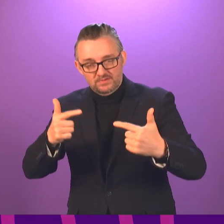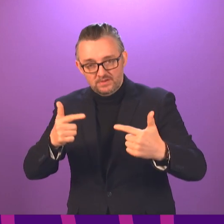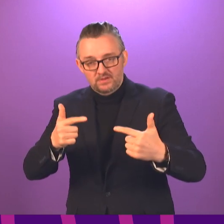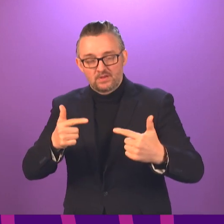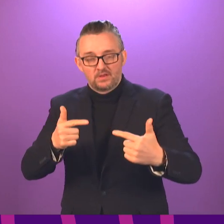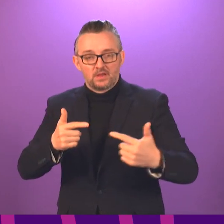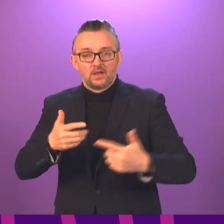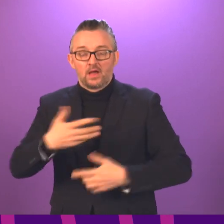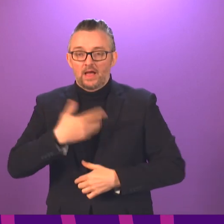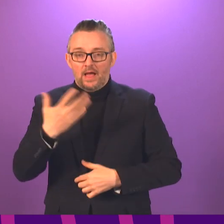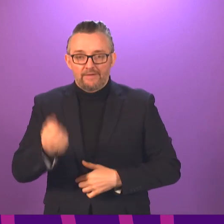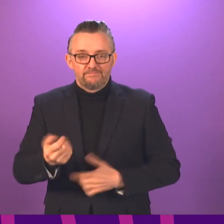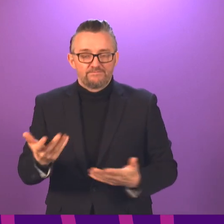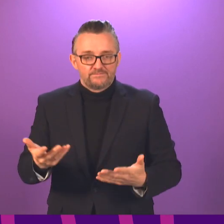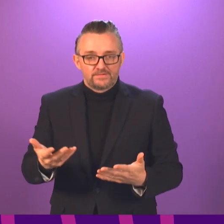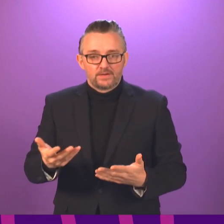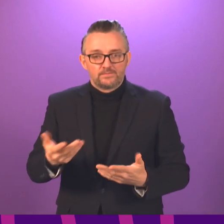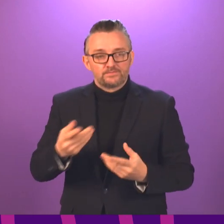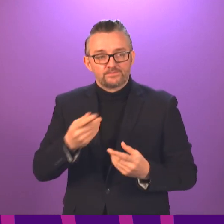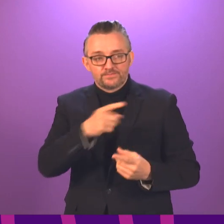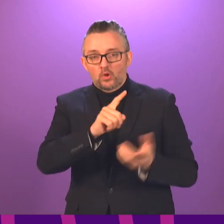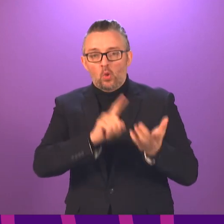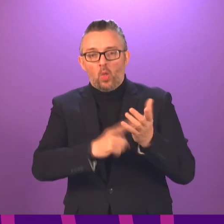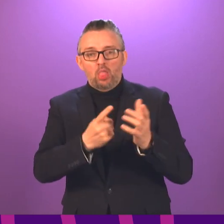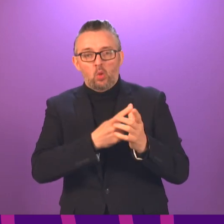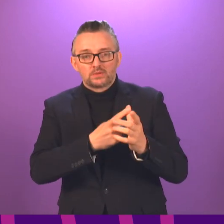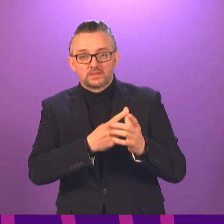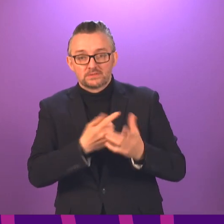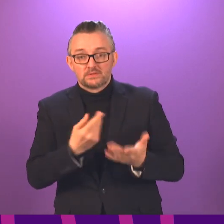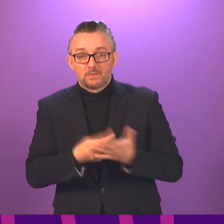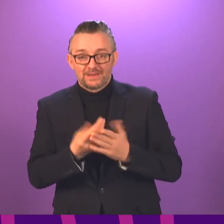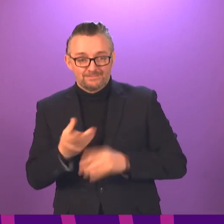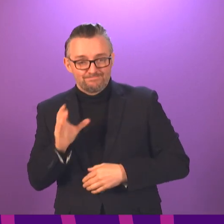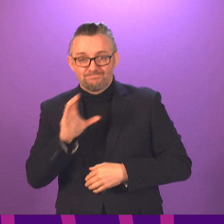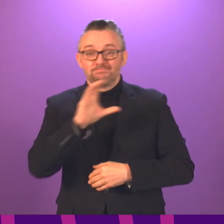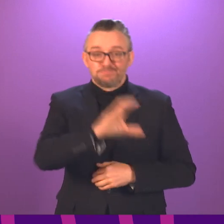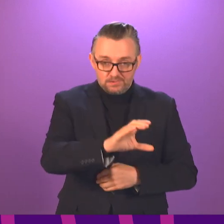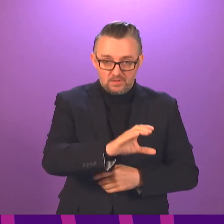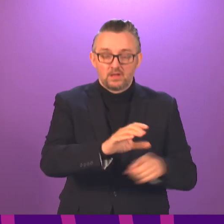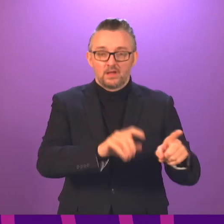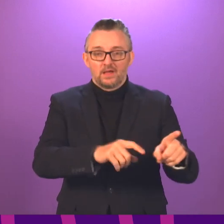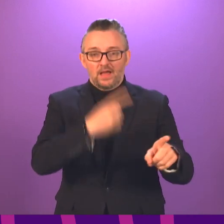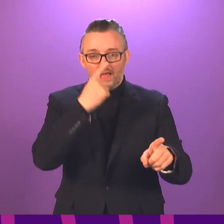We have given local authorities significant funding to help with practical arrangements